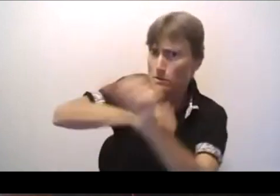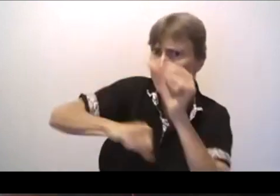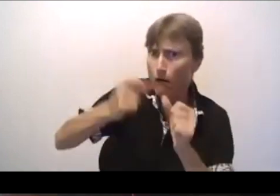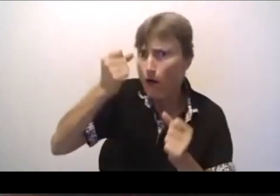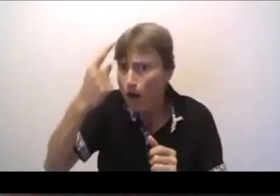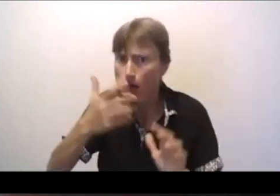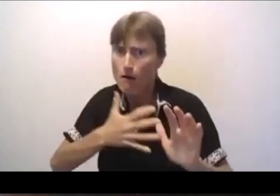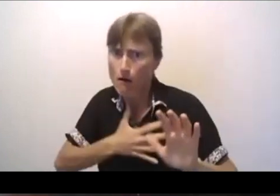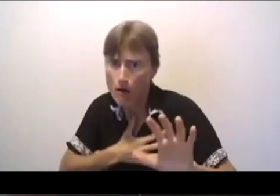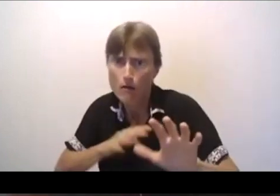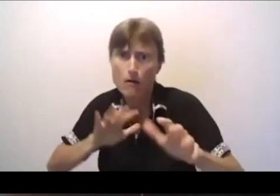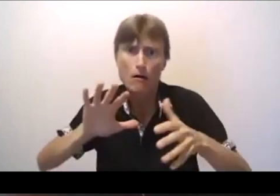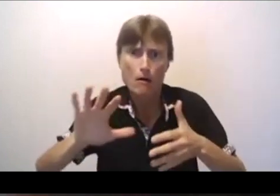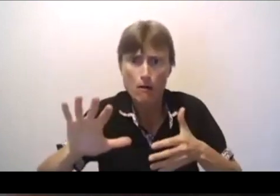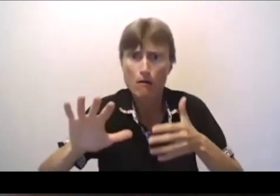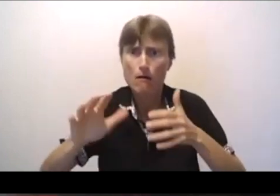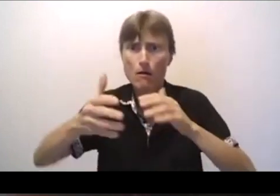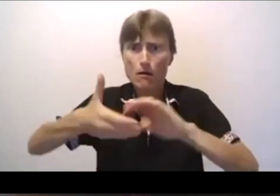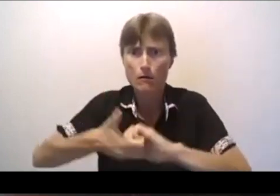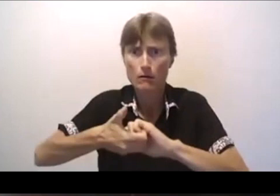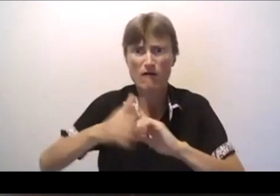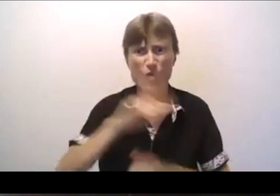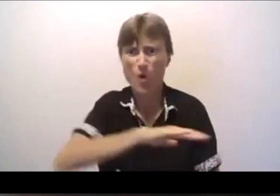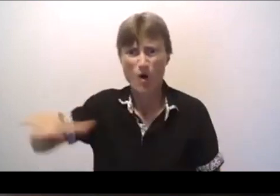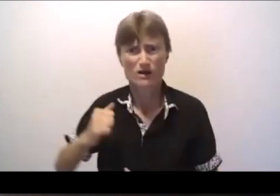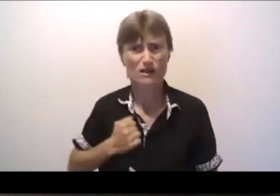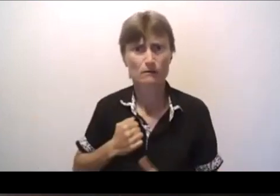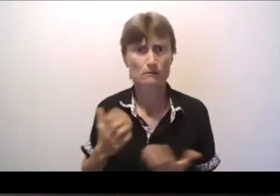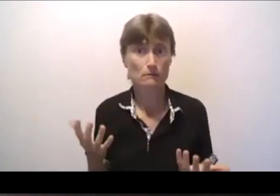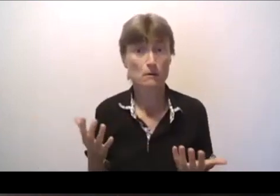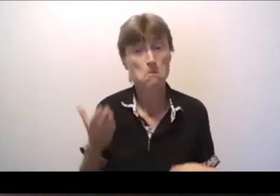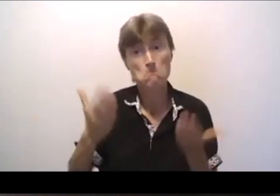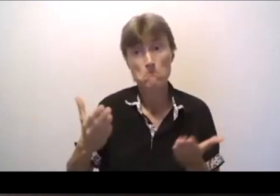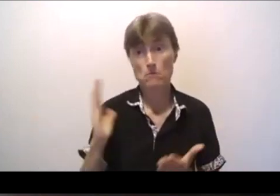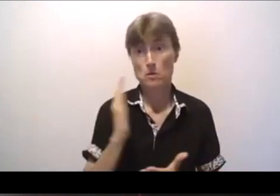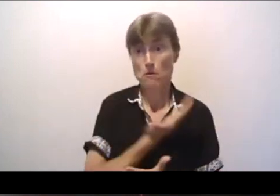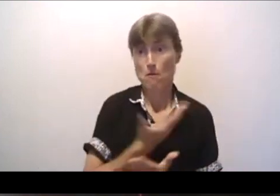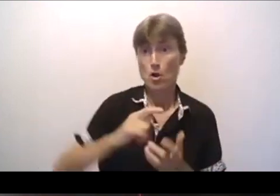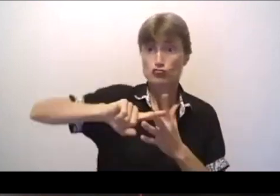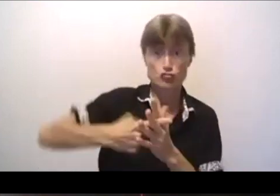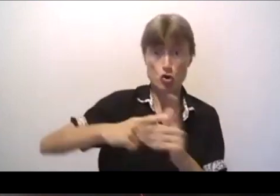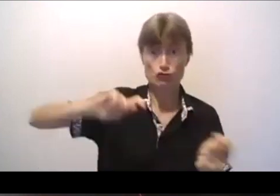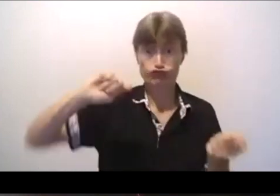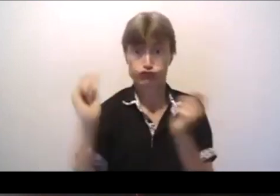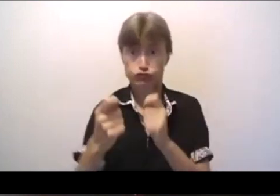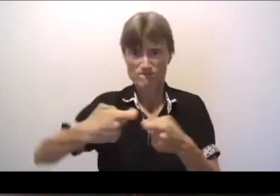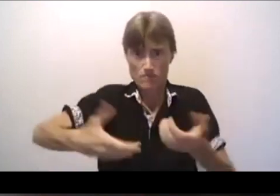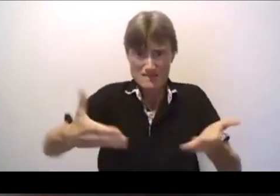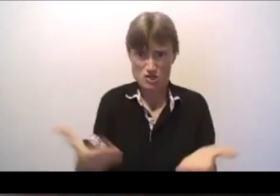out in in canada maybe that opportunity is here um i also wanted to read this because it really